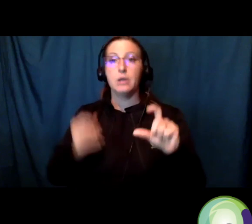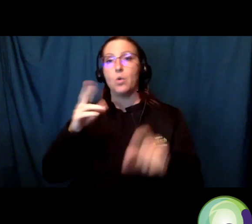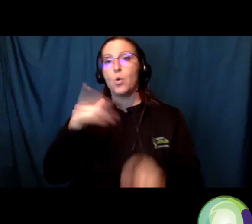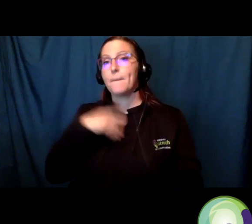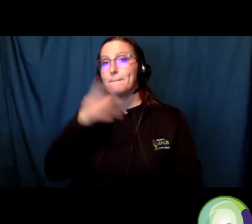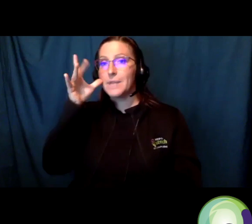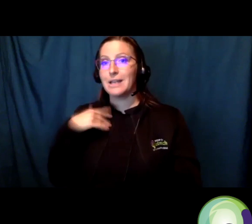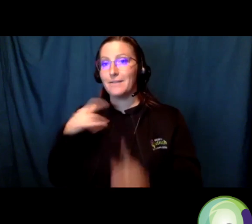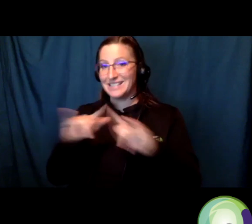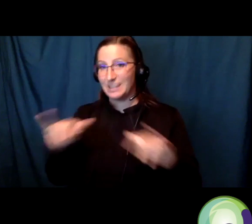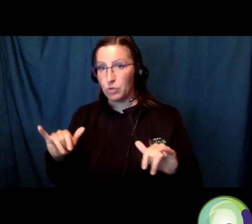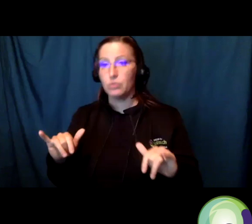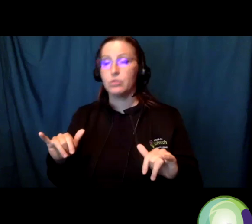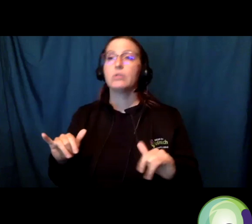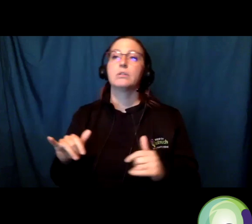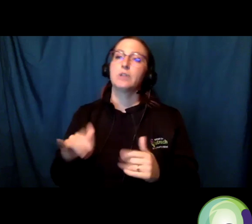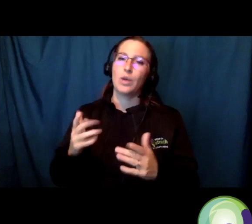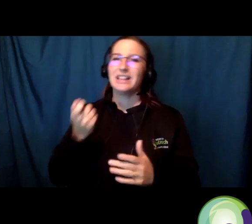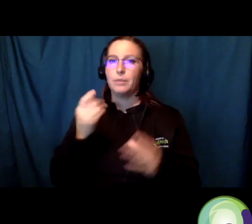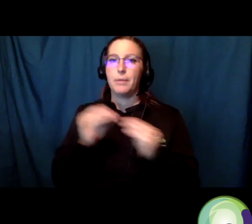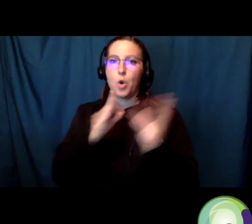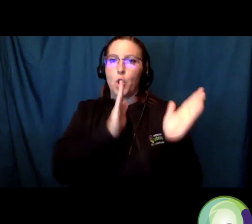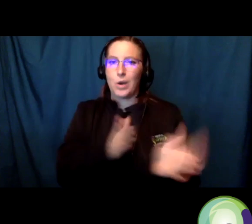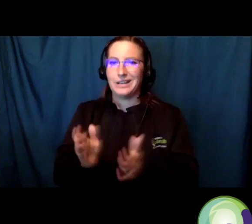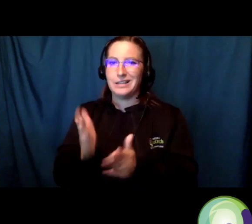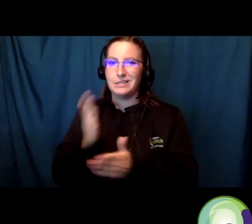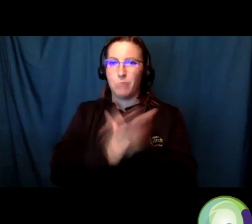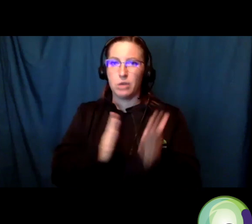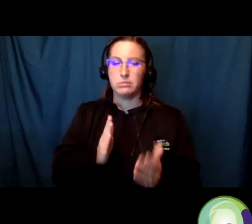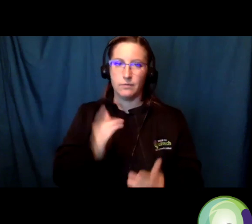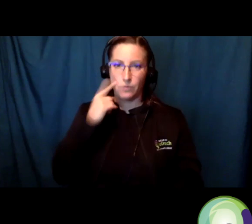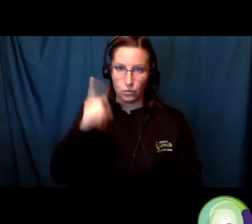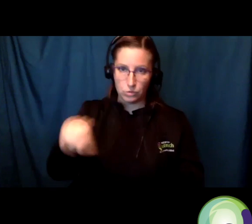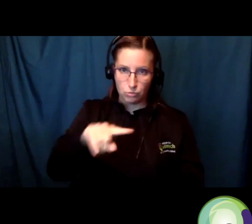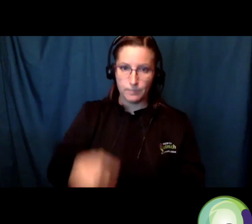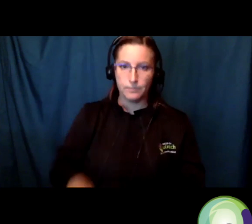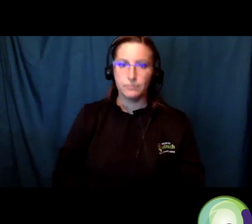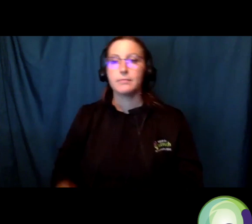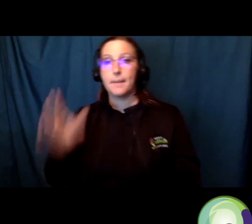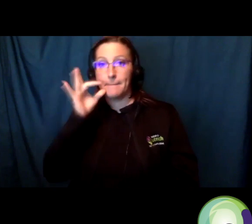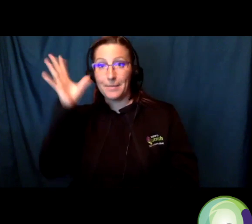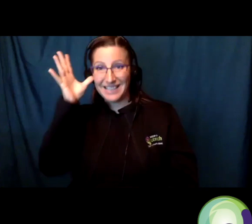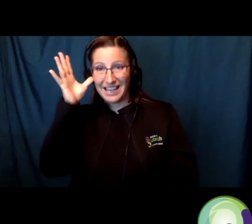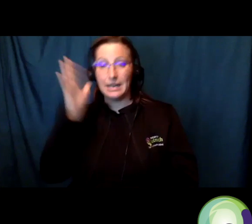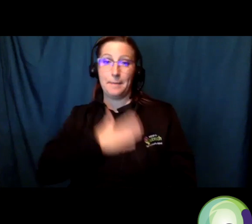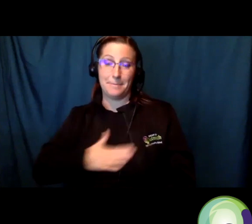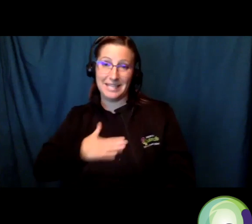at home. So there's gonna be a little more organization on your part ahead of time like mom, dad could you have xyz